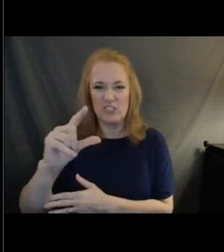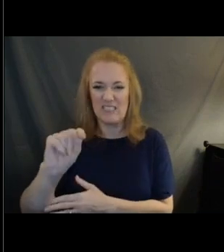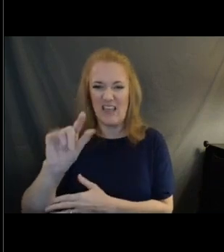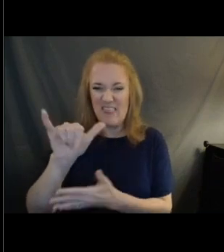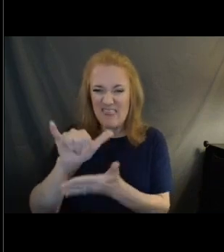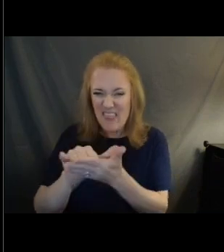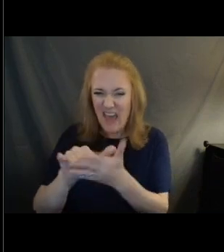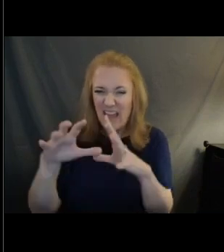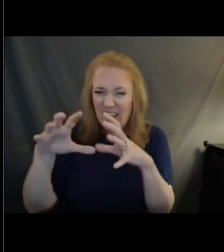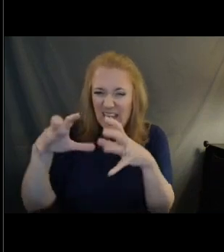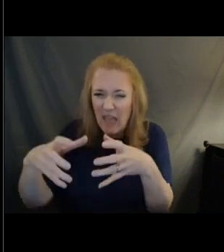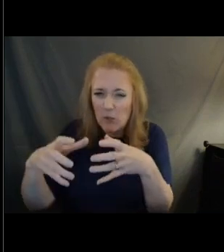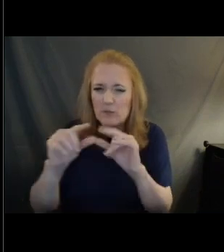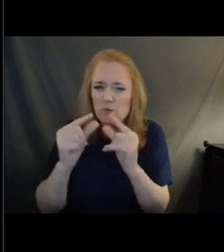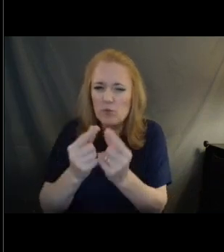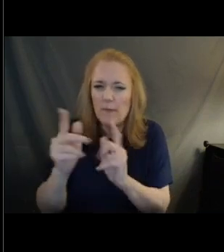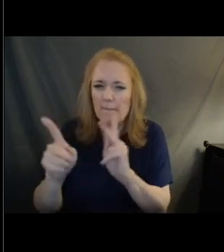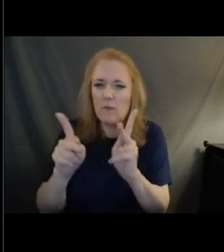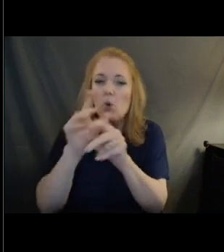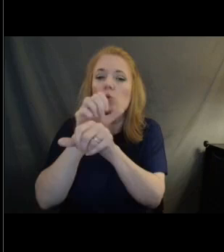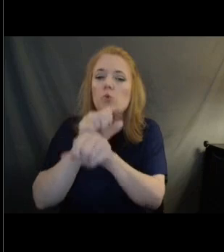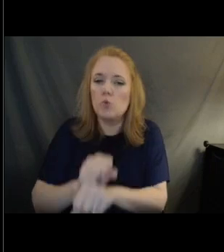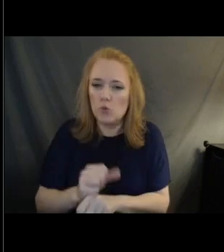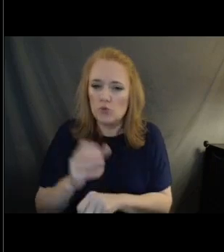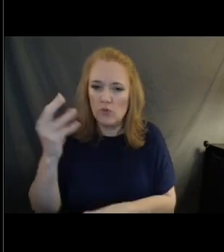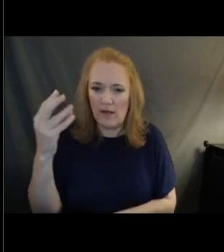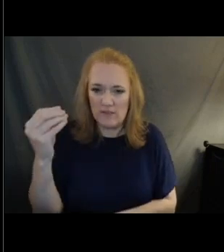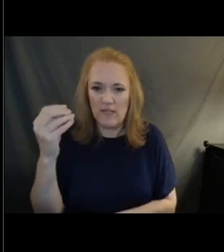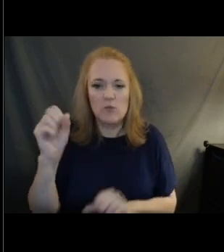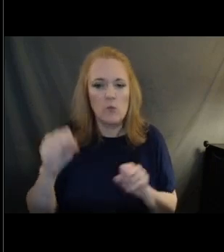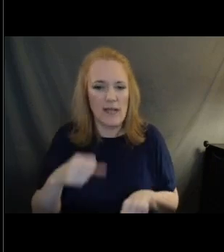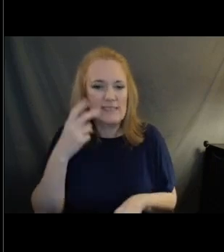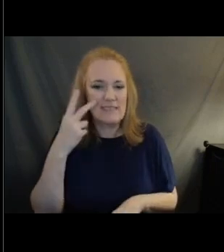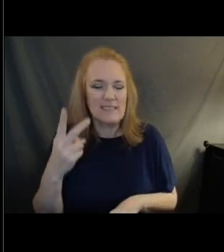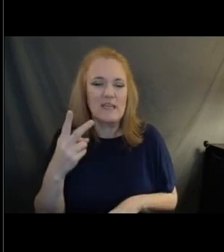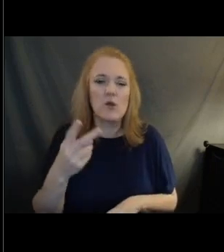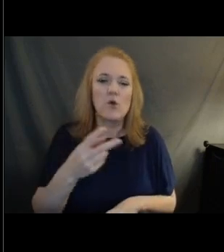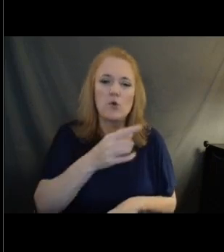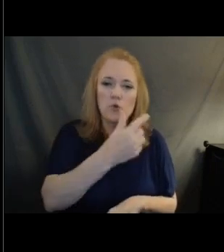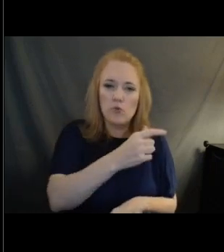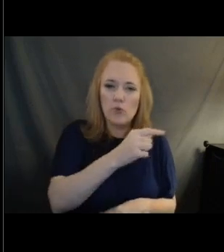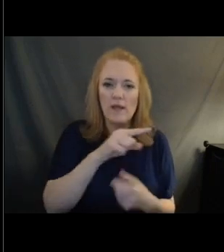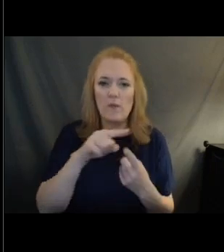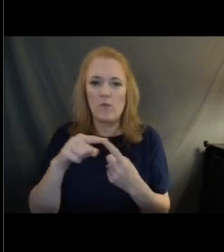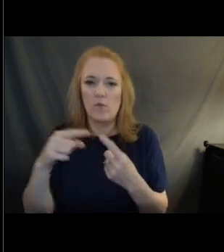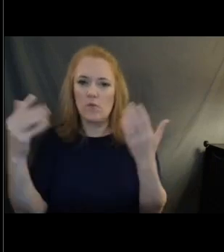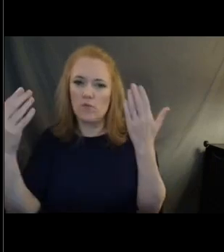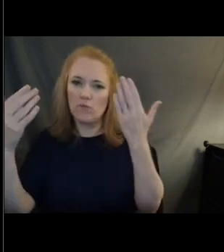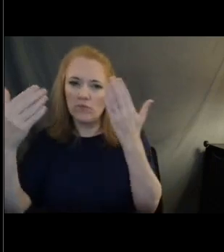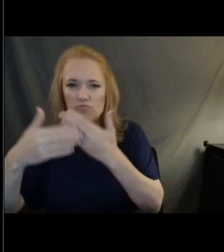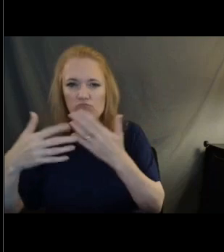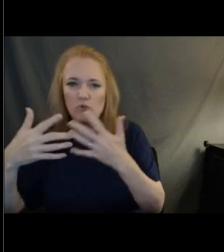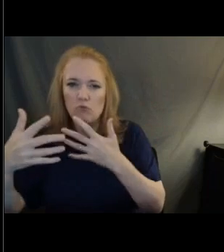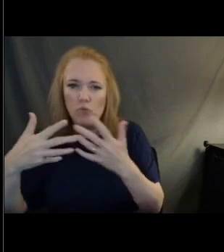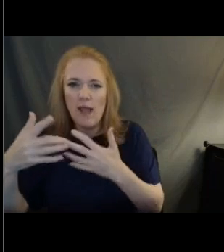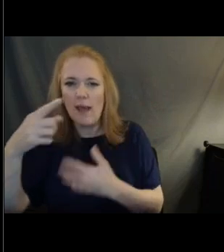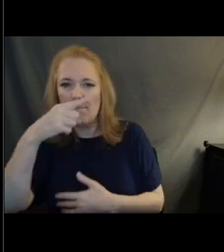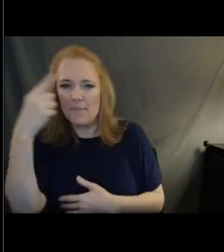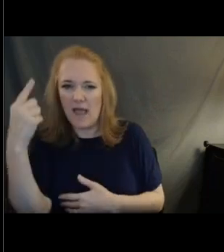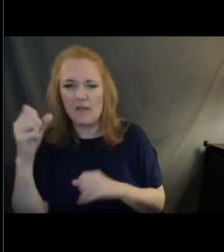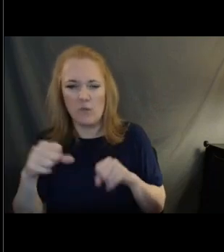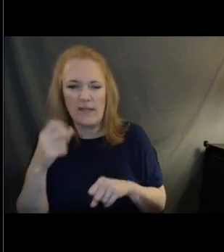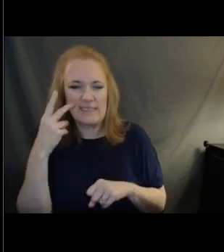falls into. And you can see the green through dark gray or black scale on the bottom right.